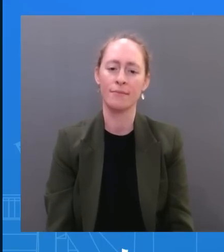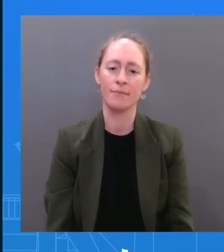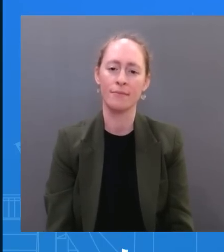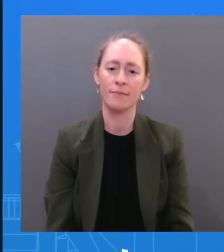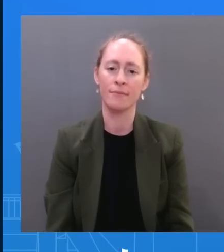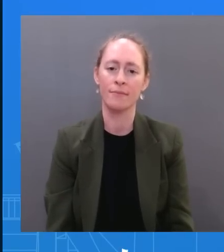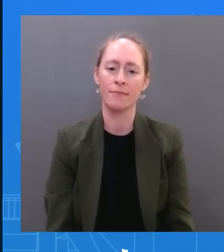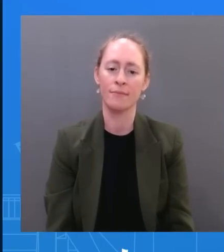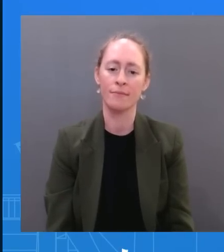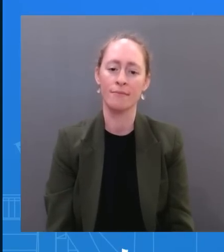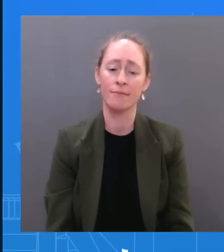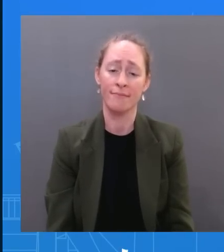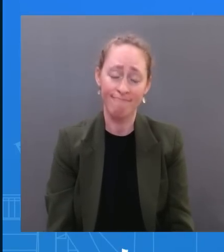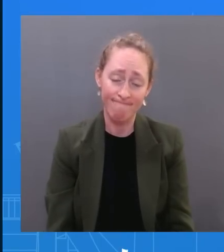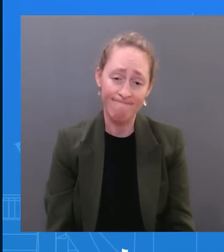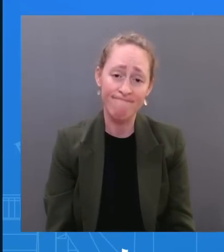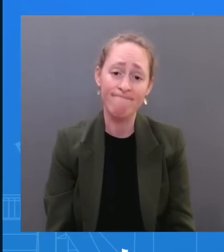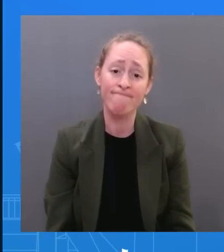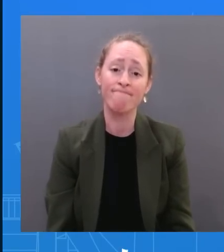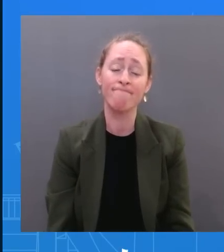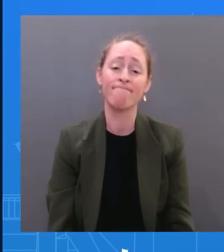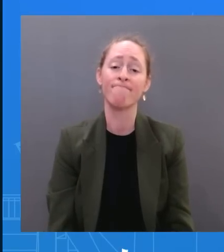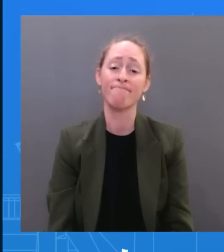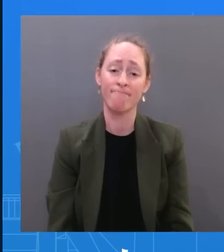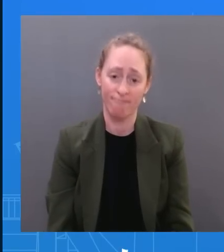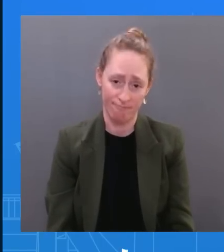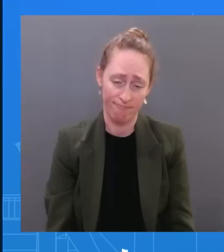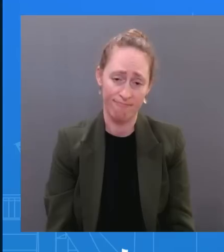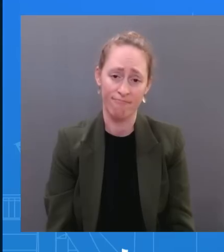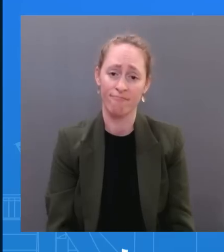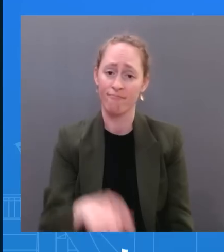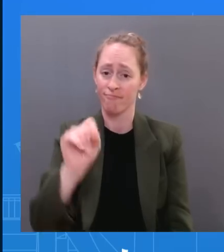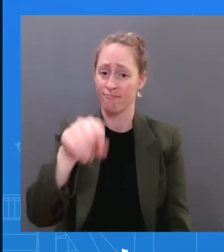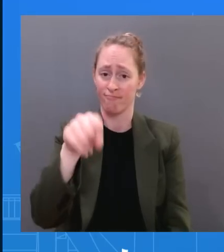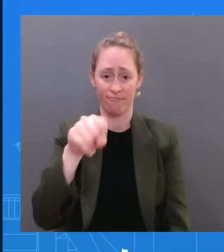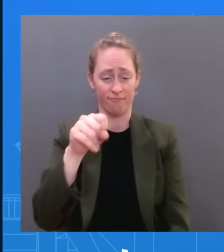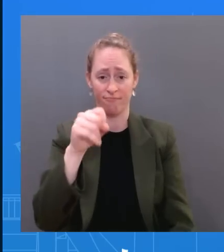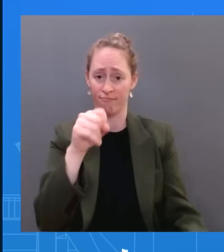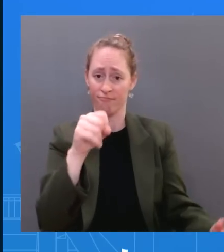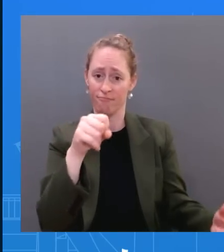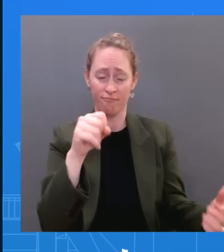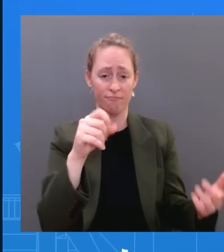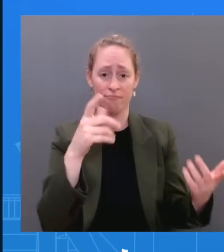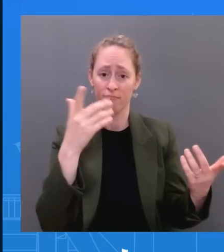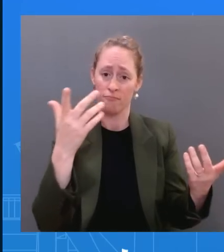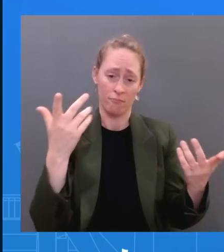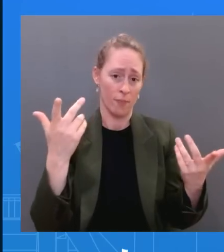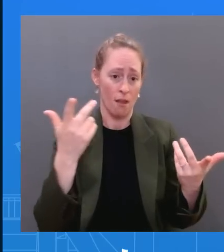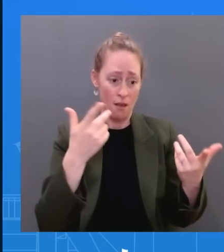on gun -- gun reform, and he was proud to sign it. We had more than 2,000 people out on the South Lawn,